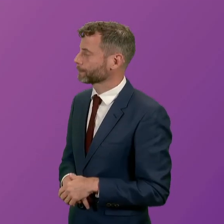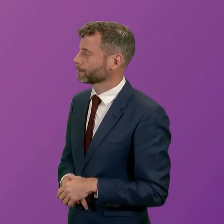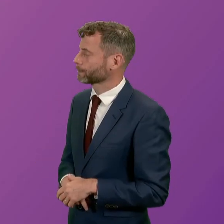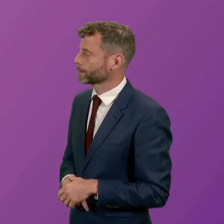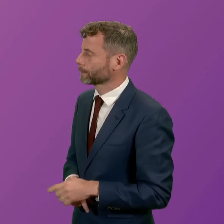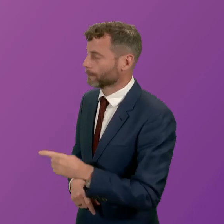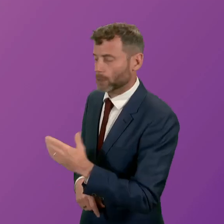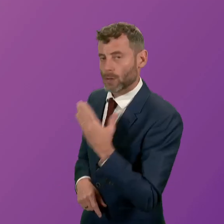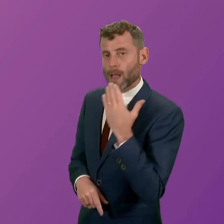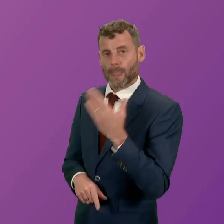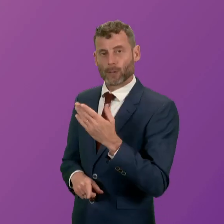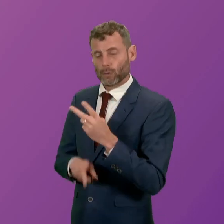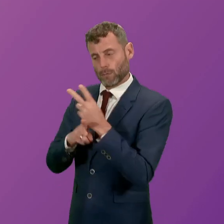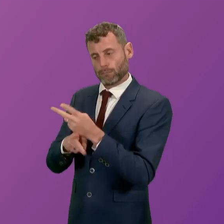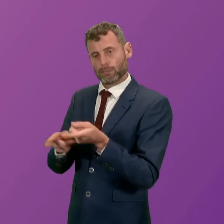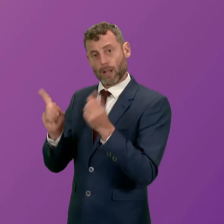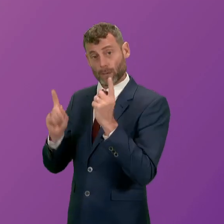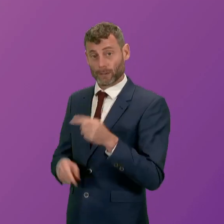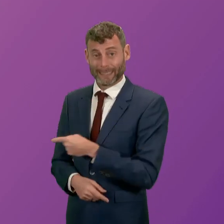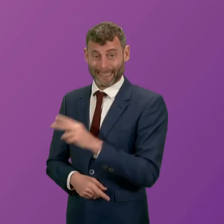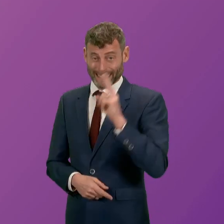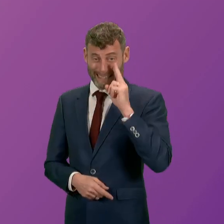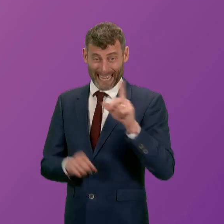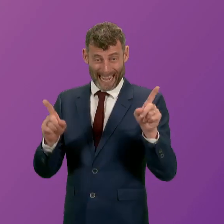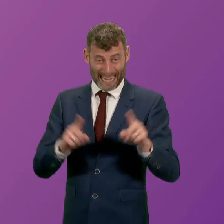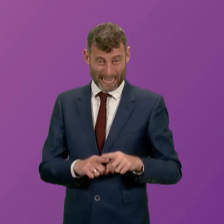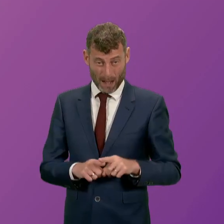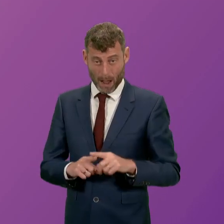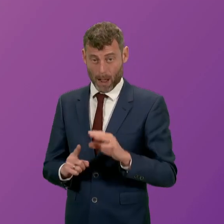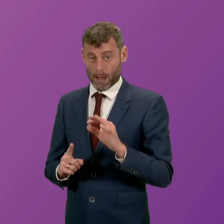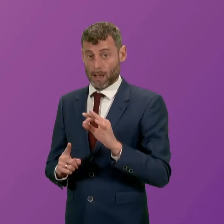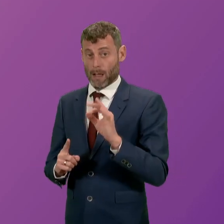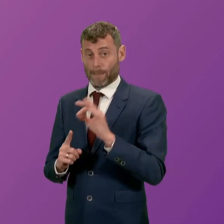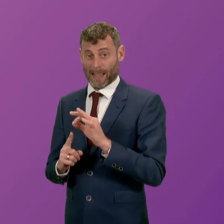The recent escalation in threats between India and Pakistan is deeply concerning for all of us